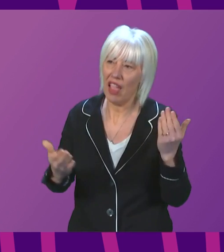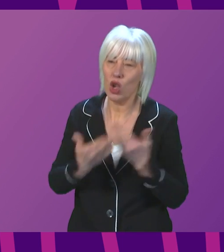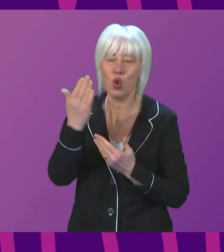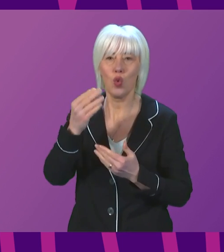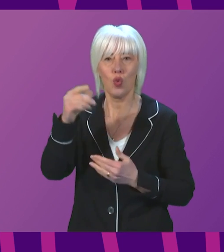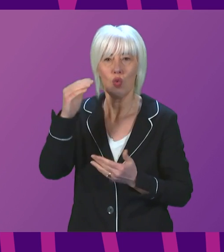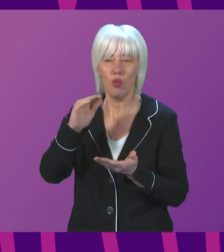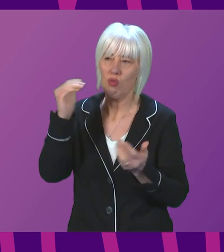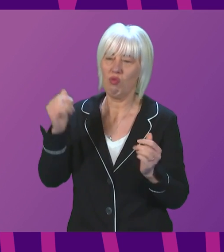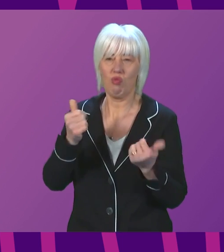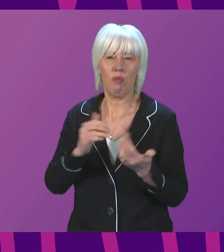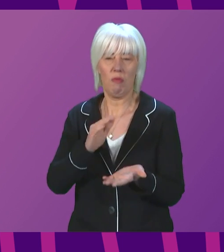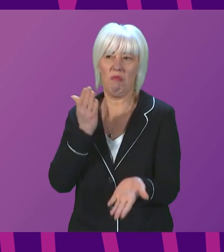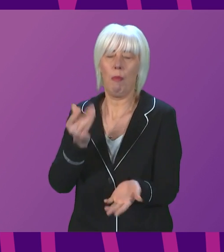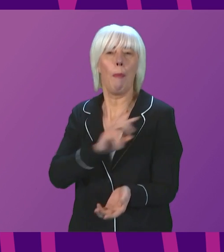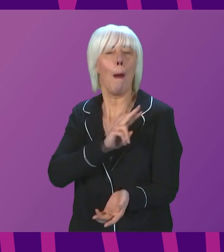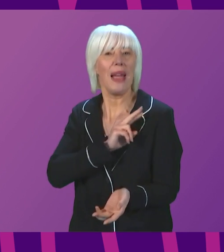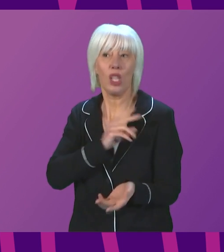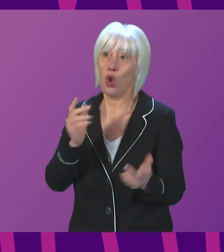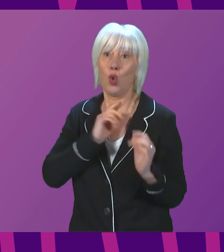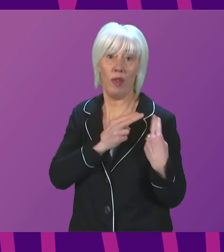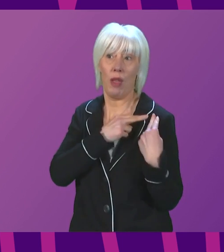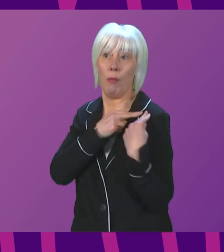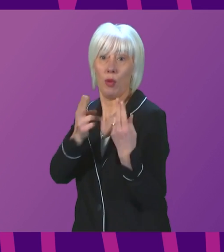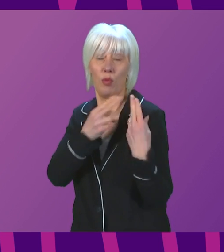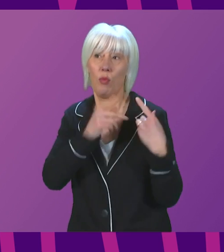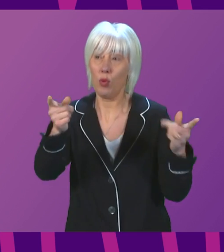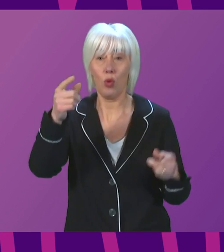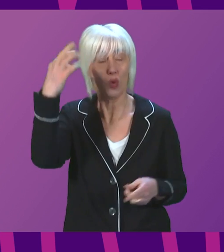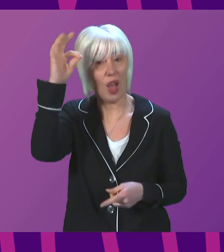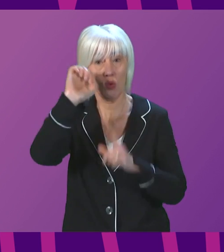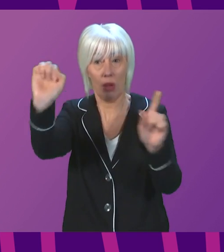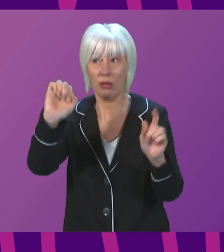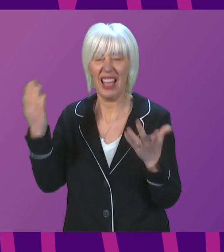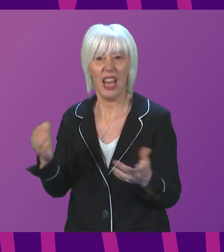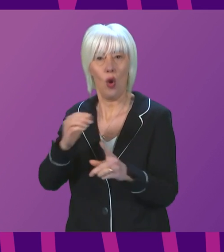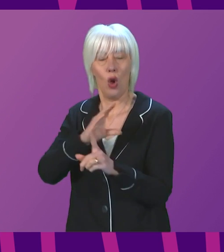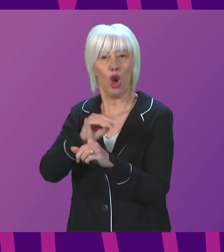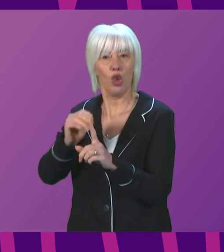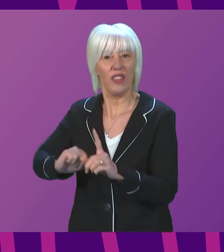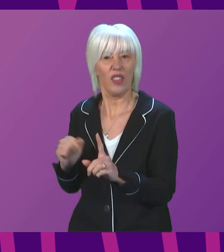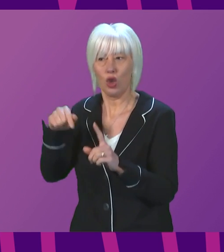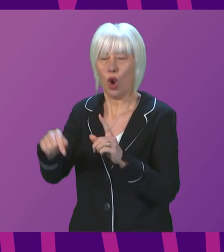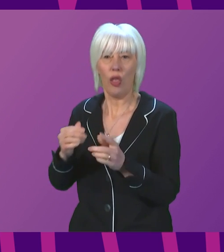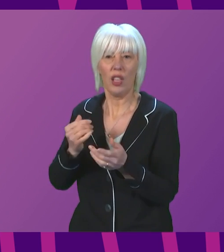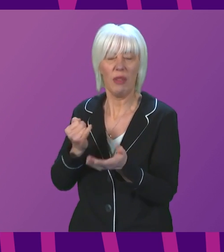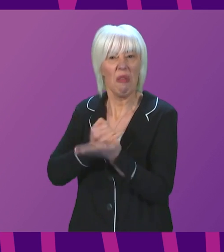We are giving discretionary powers to local authorities and what do we have? The Scottish Conservatives opposing it and moaning about it.